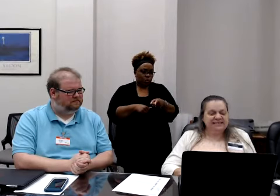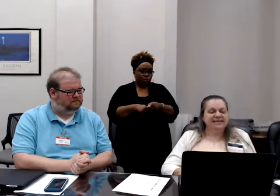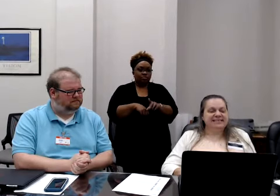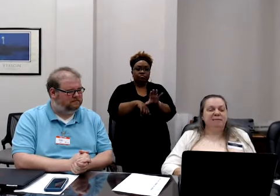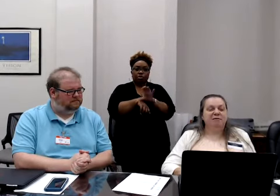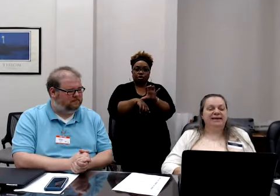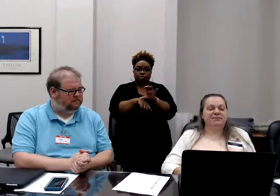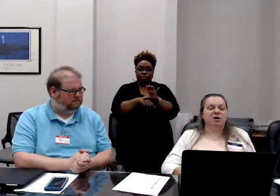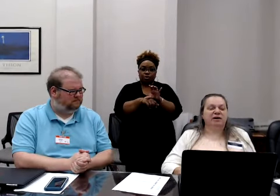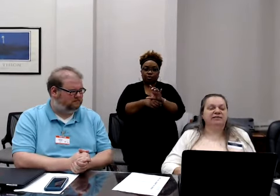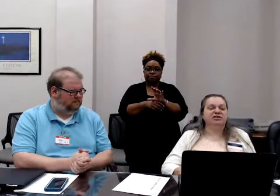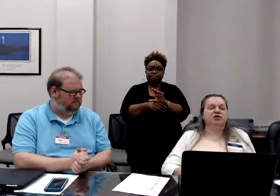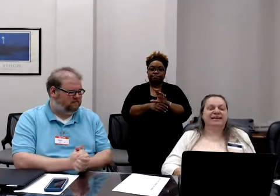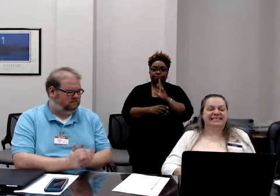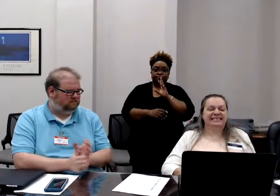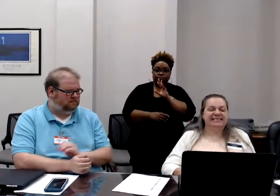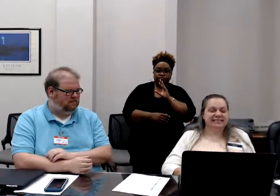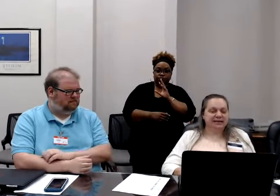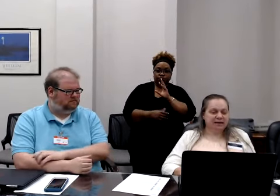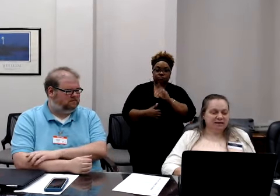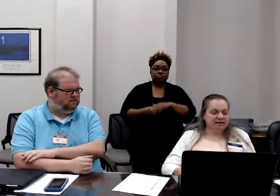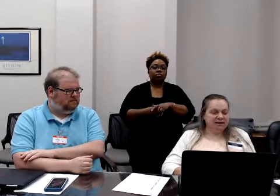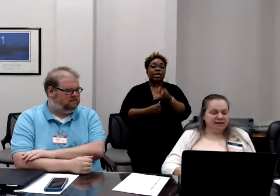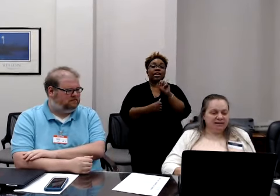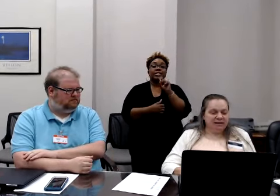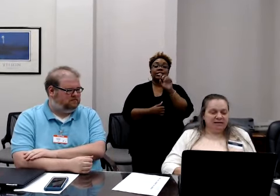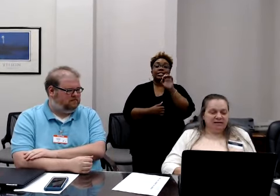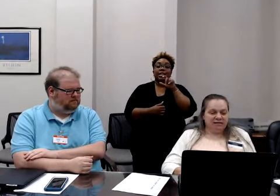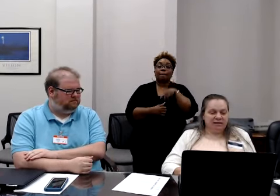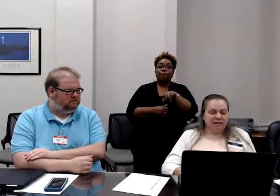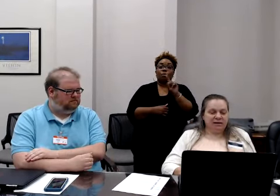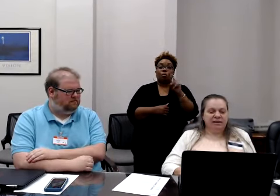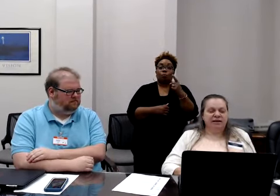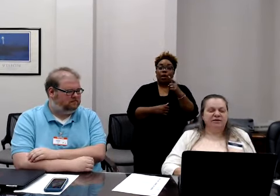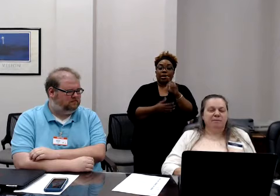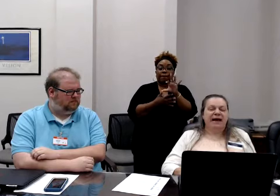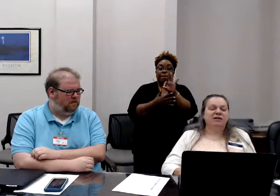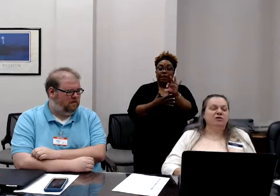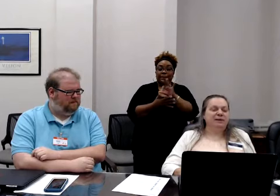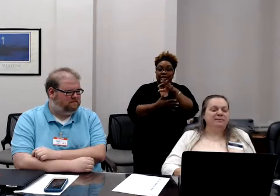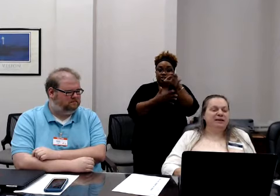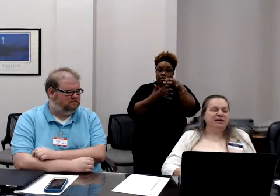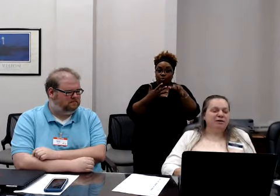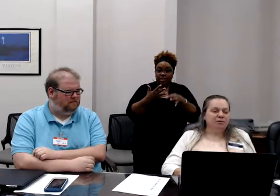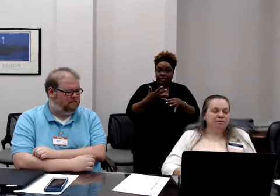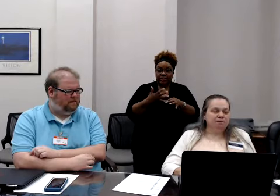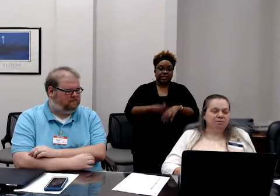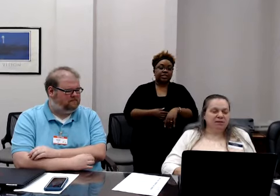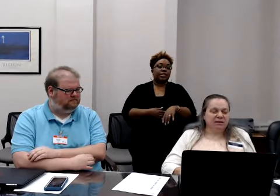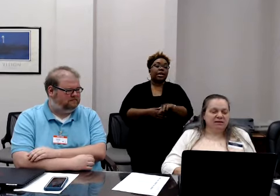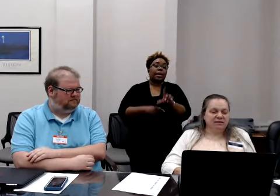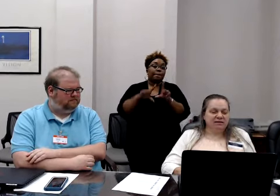So step one is mark your choices [Man] Your ballot is presented below. And your ballot will be below. [Man] Click on the check box.